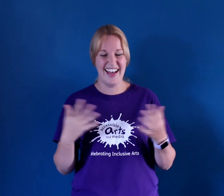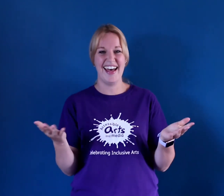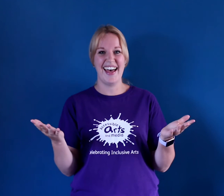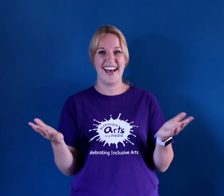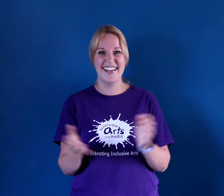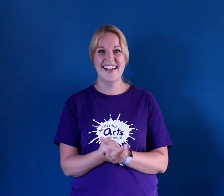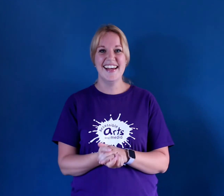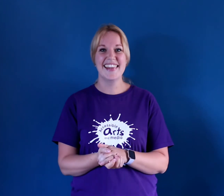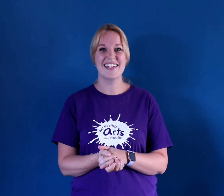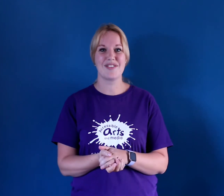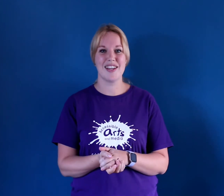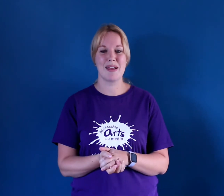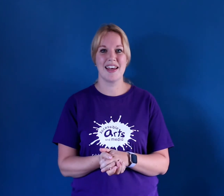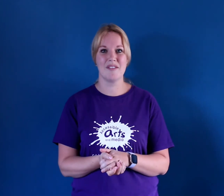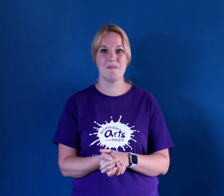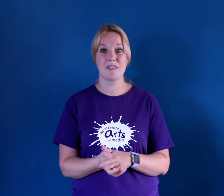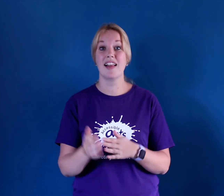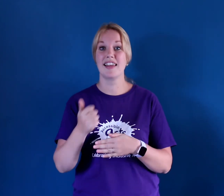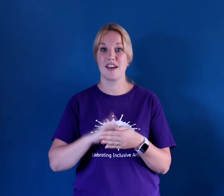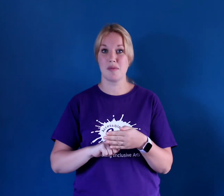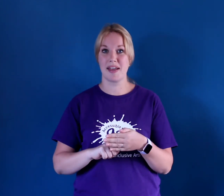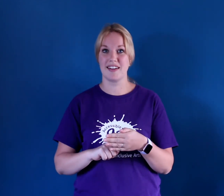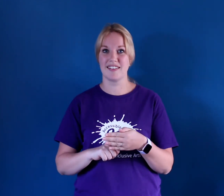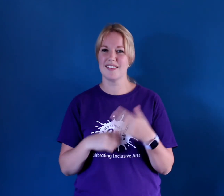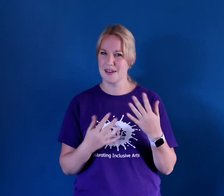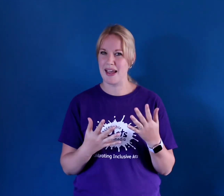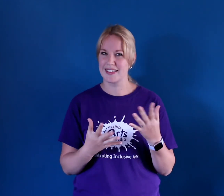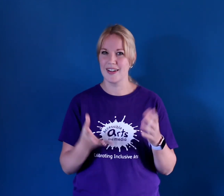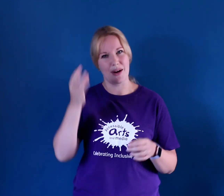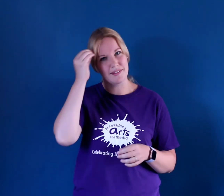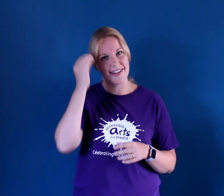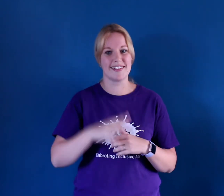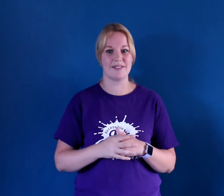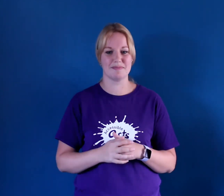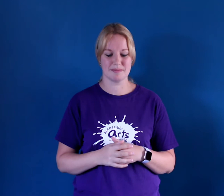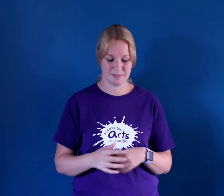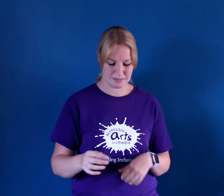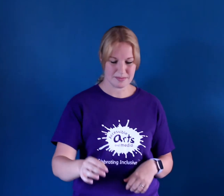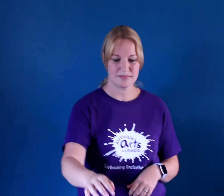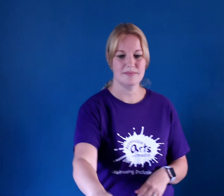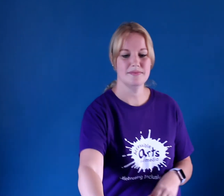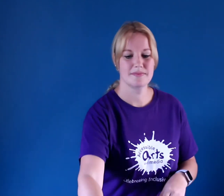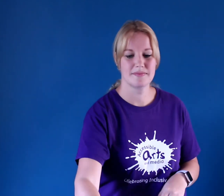Haha! That’s the first bit learnt. Let’s go from the beginning to make sure that we’ve learnt it.